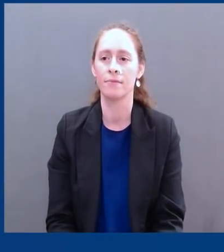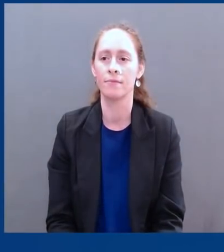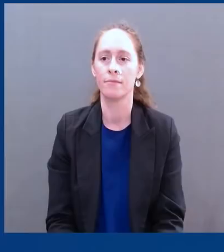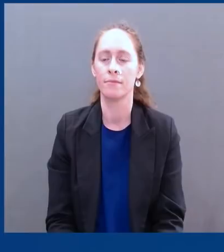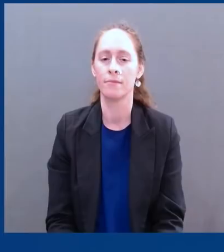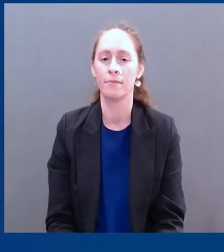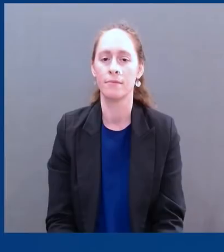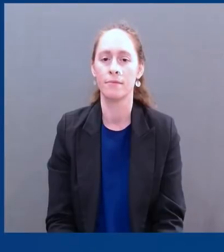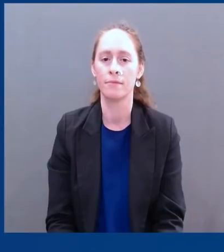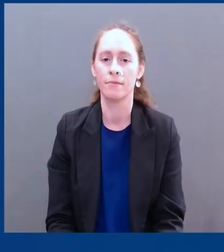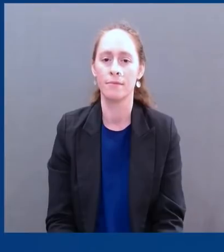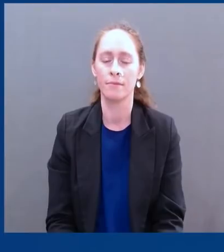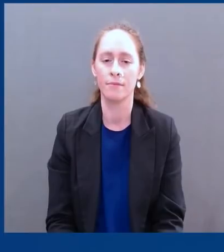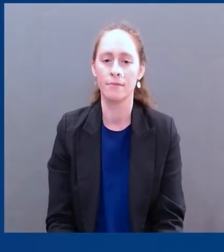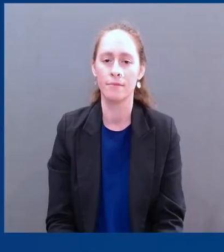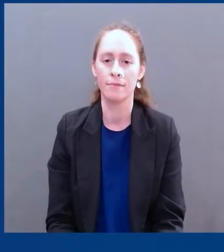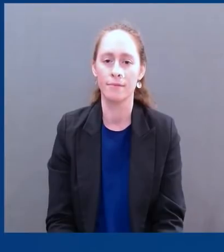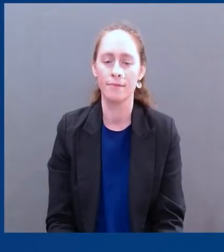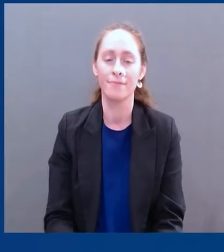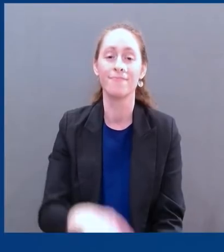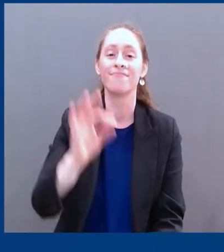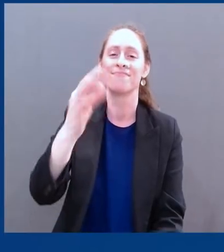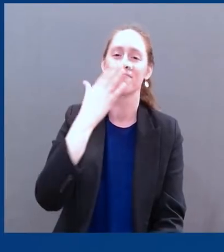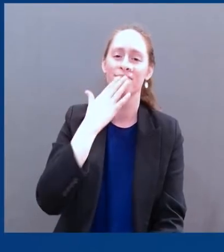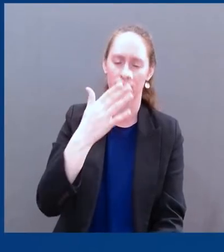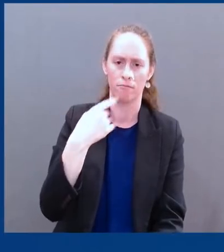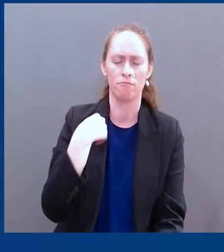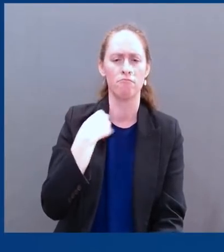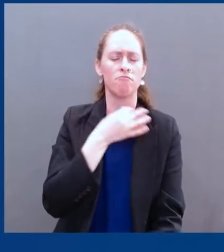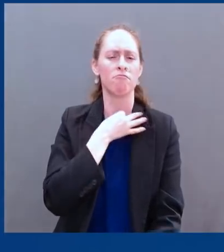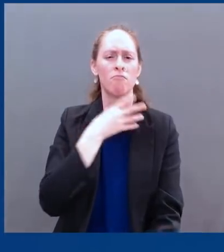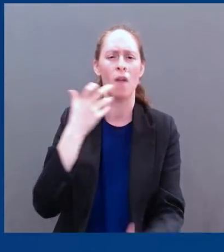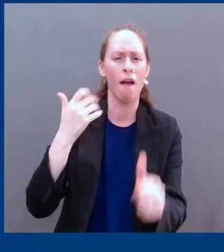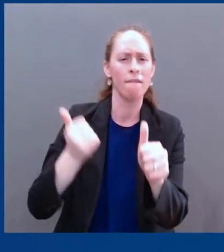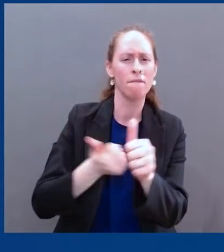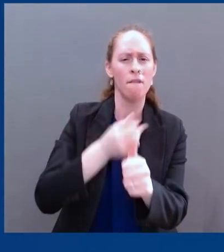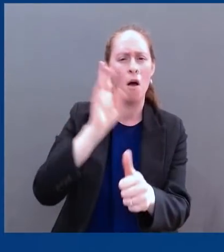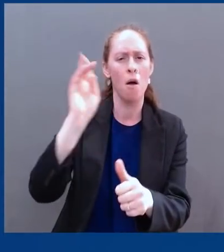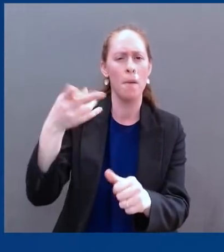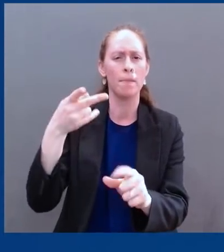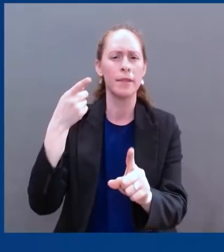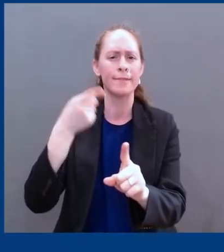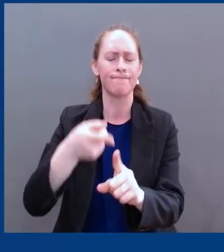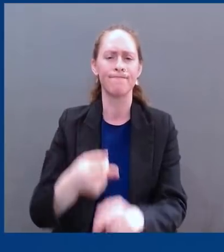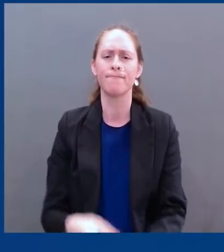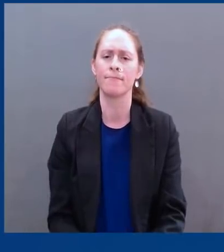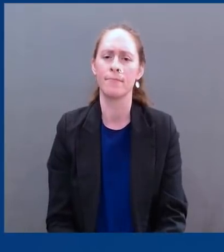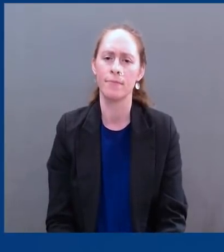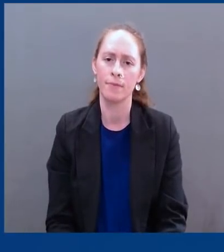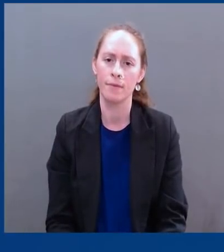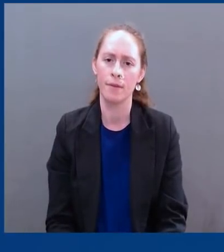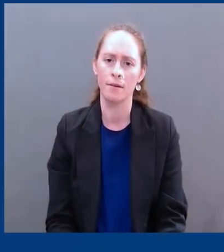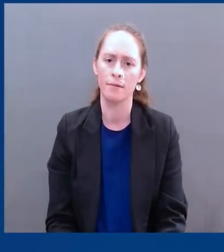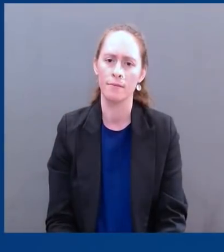The Press: Thank you. One follow-up on the issue of an additional booster. Isn't it -- if I understood this correctly,